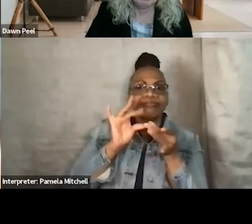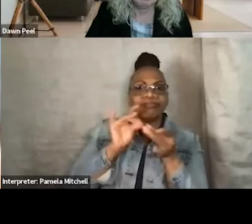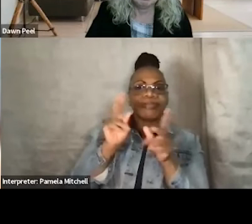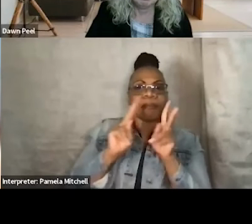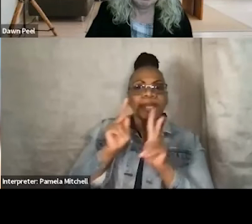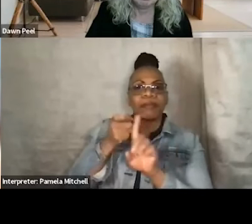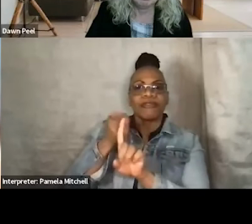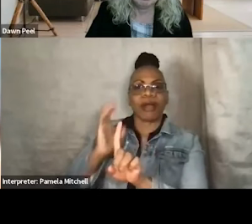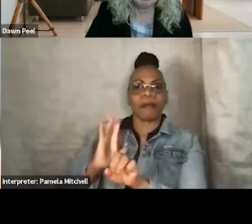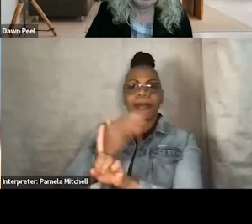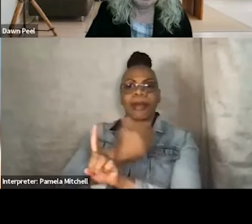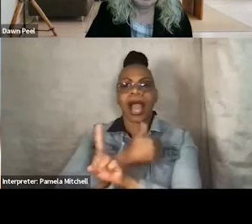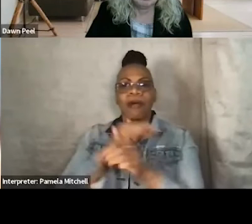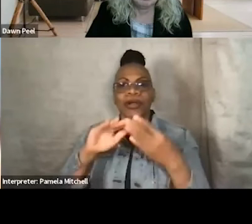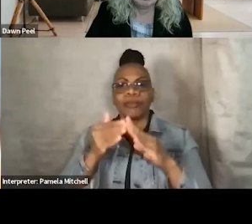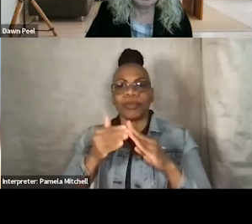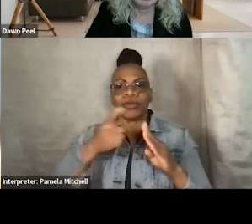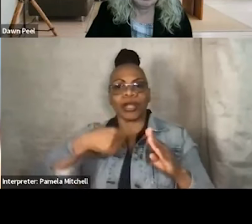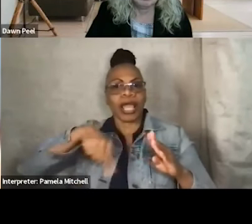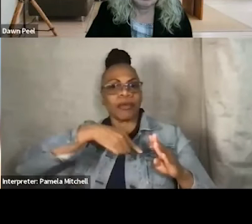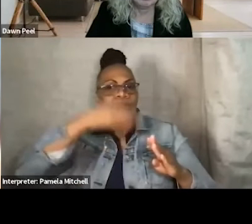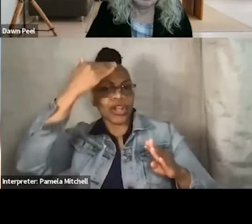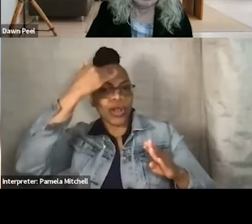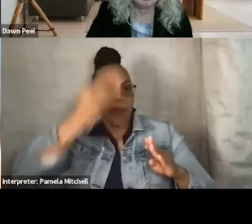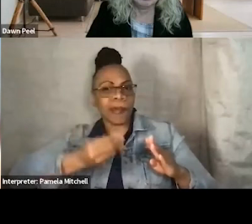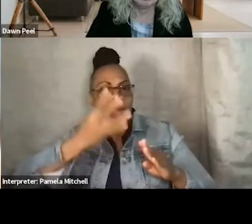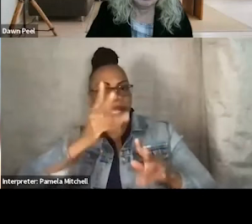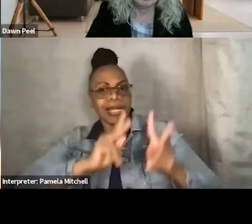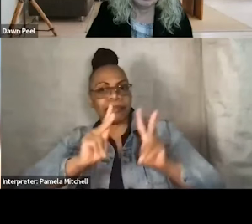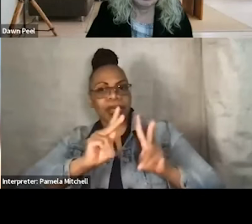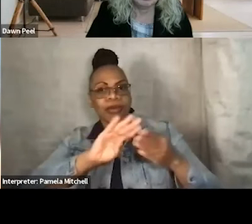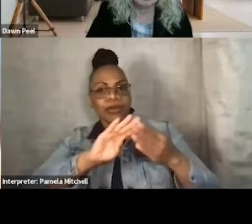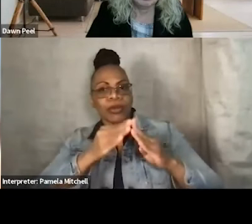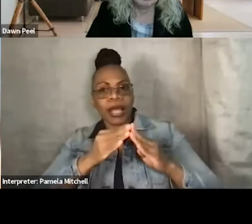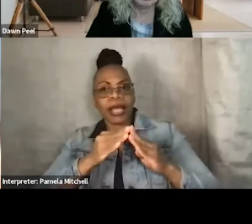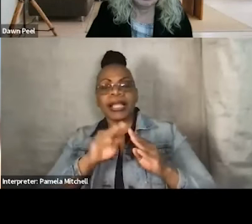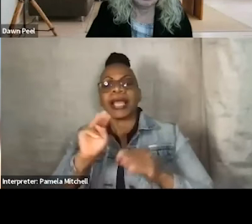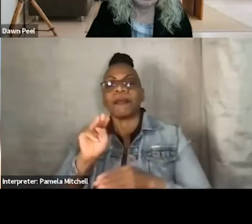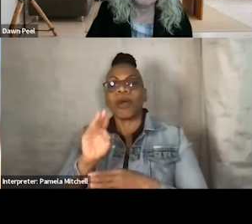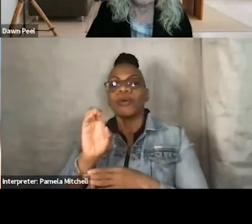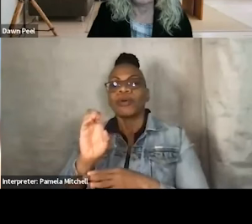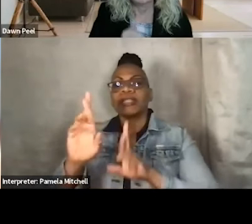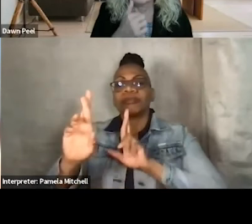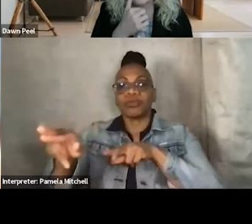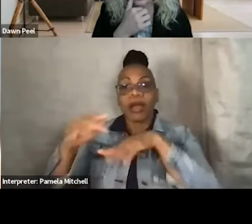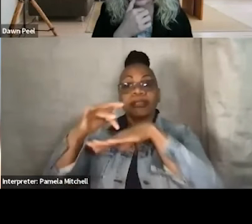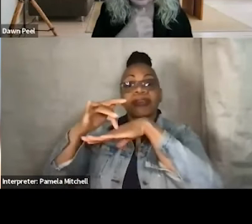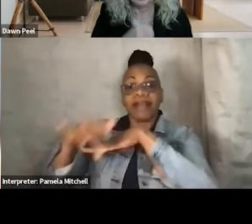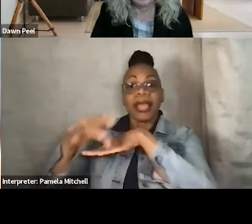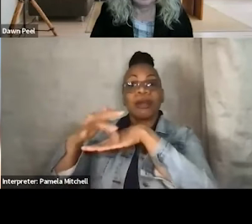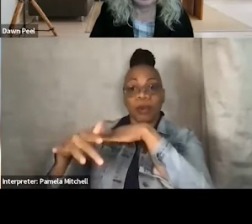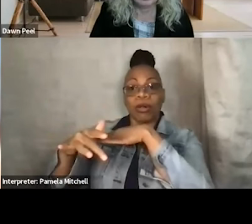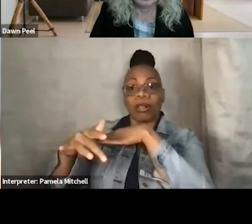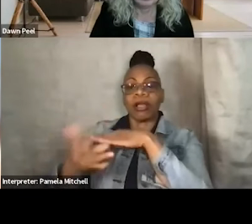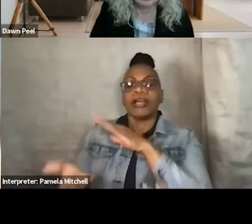We know that a lot of folks in the community don't know that mobile crisis response is available to them. And so again, harnessing the power